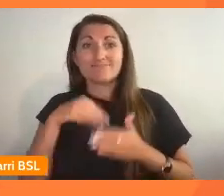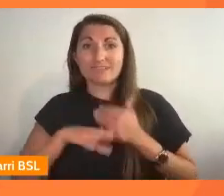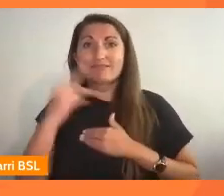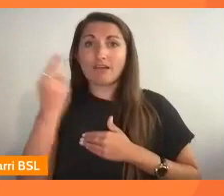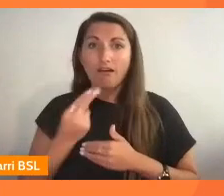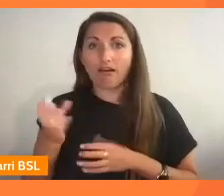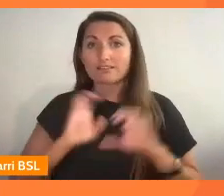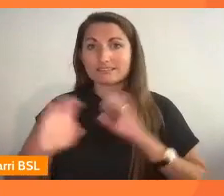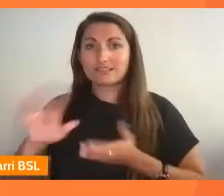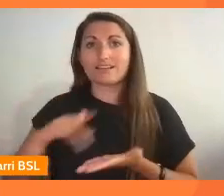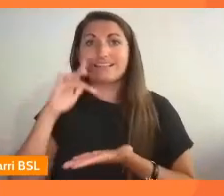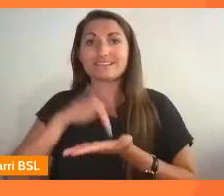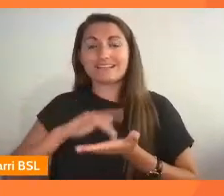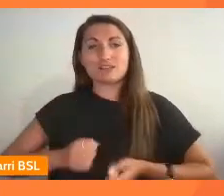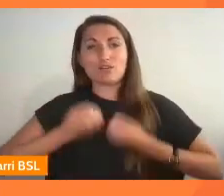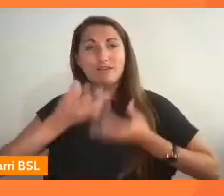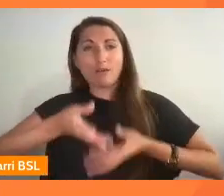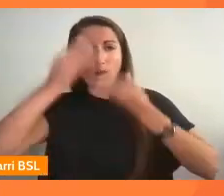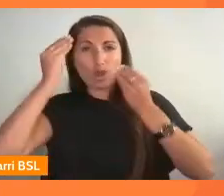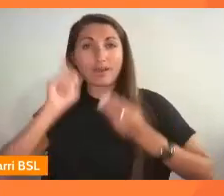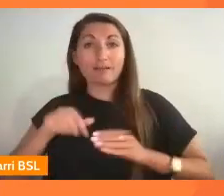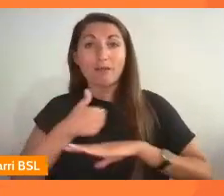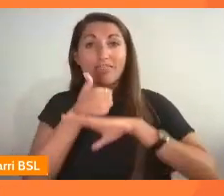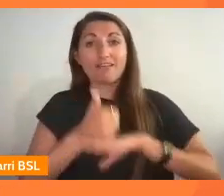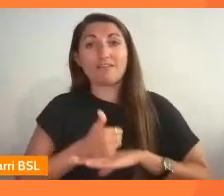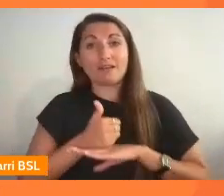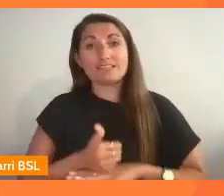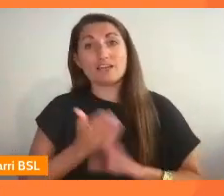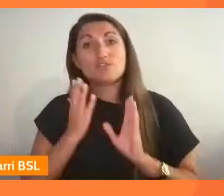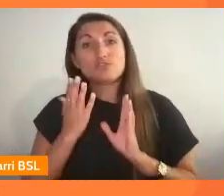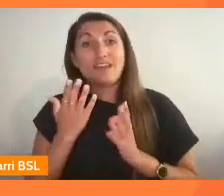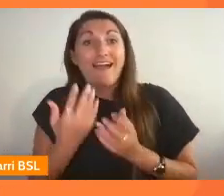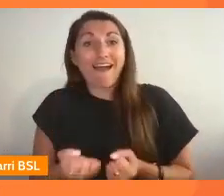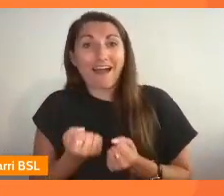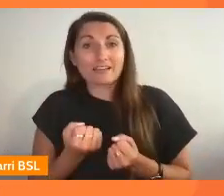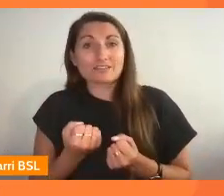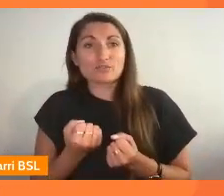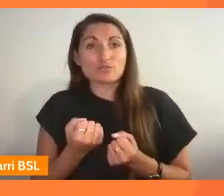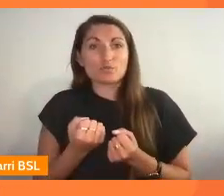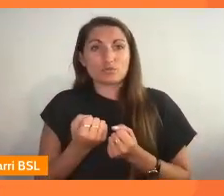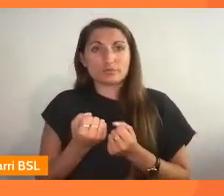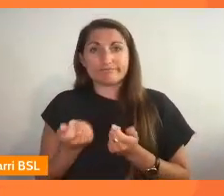So we allow a foundation to hold a craft, or whatever we believe it is,